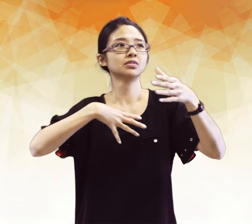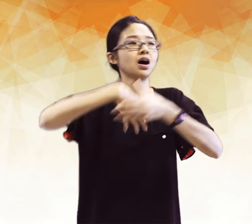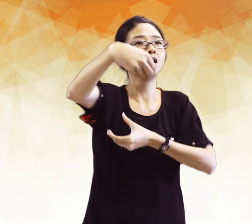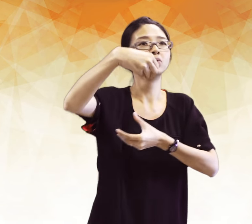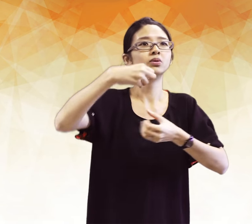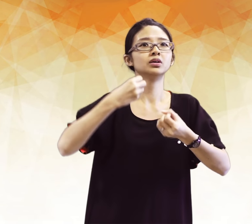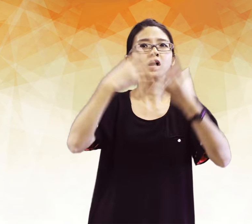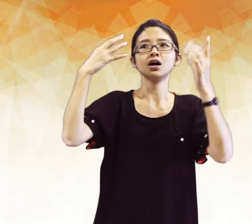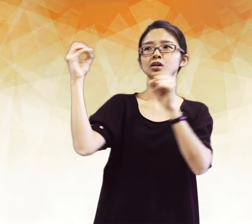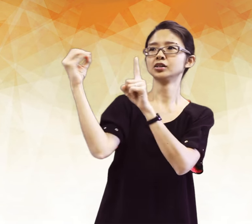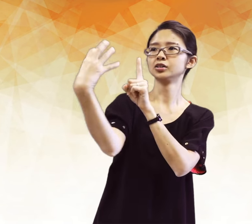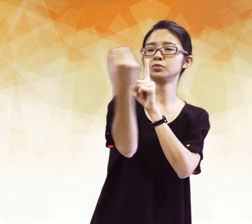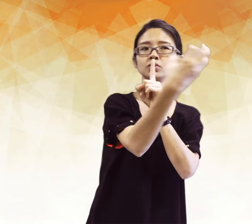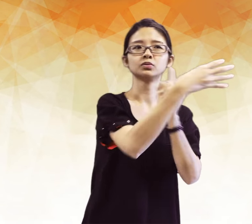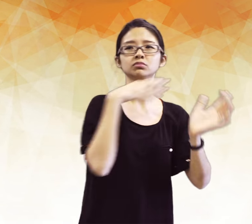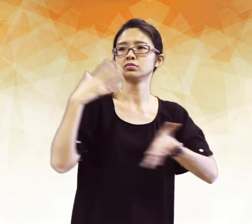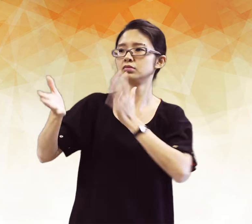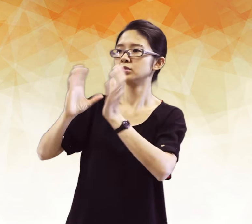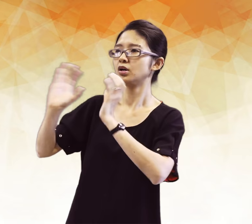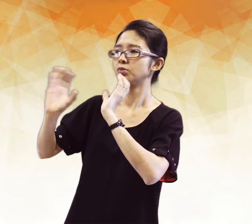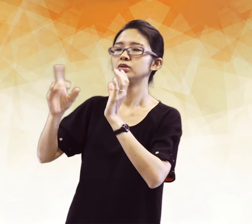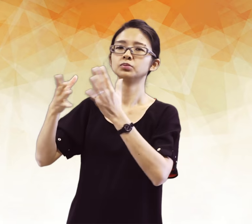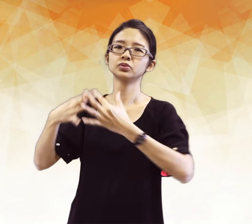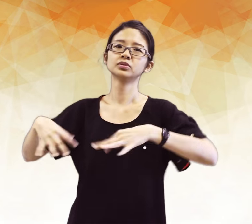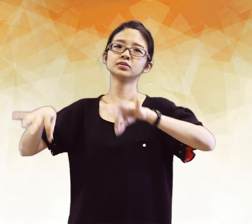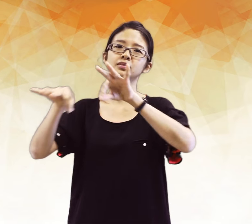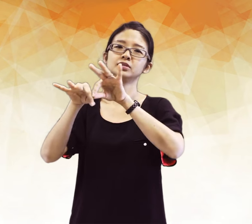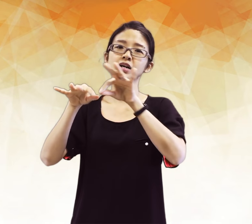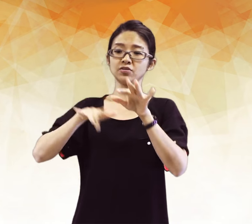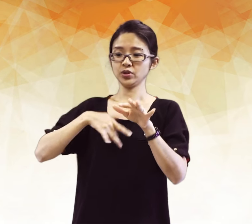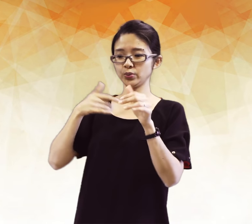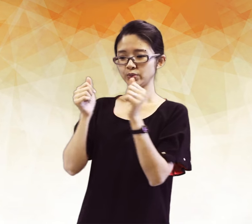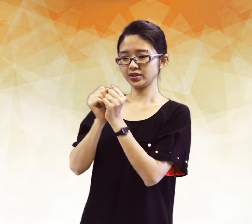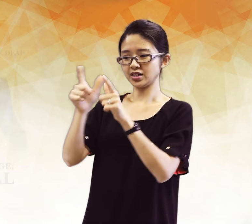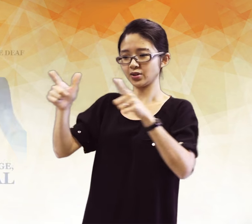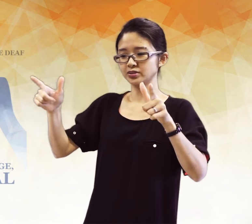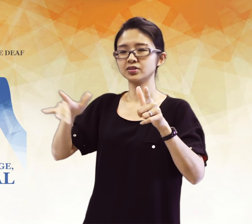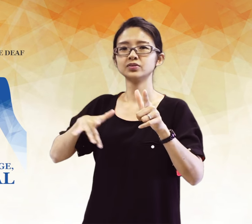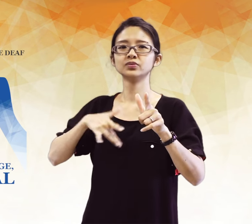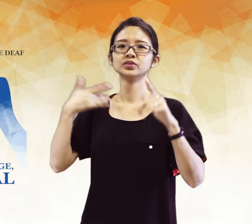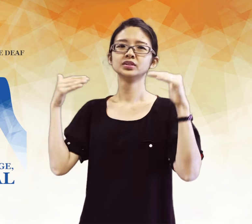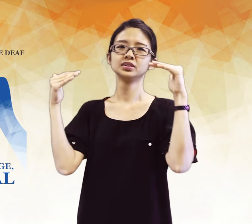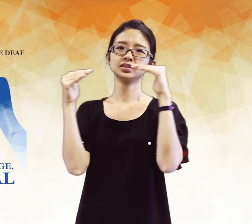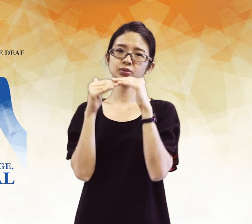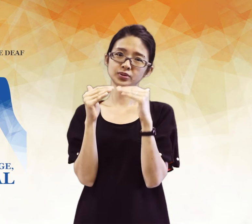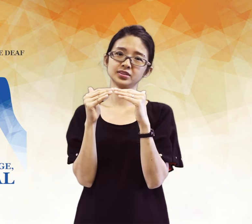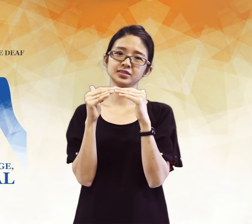I need to go out, into the light, be exposed to current events and happenings through sign language. Communication in sign language is important. So with sign language, I feel equal.